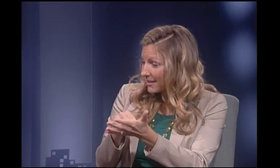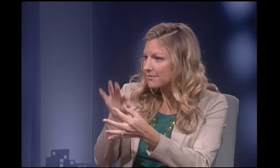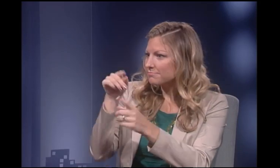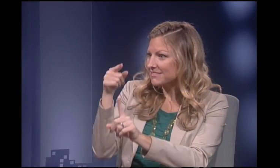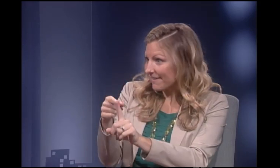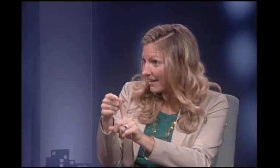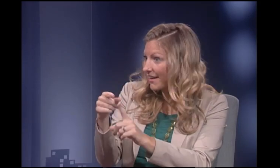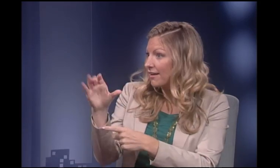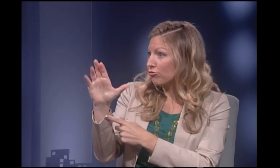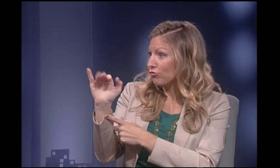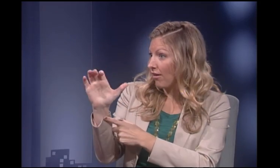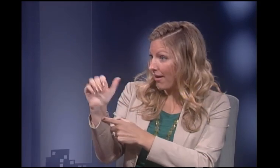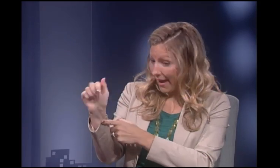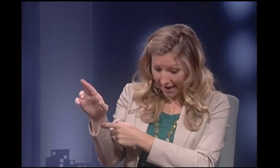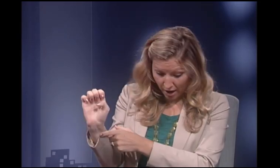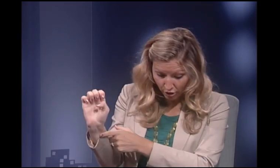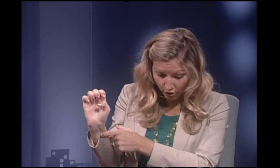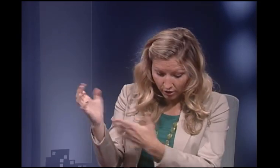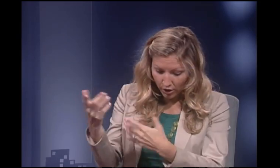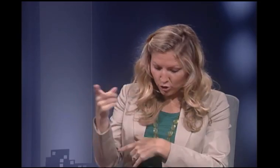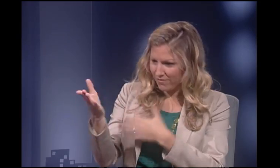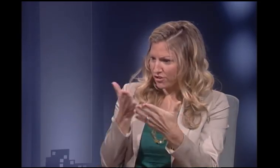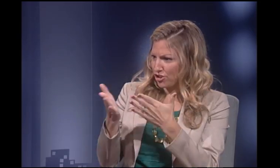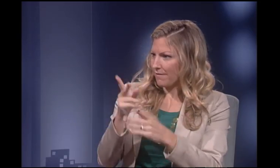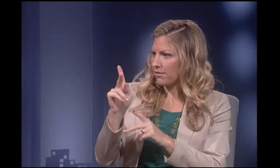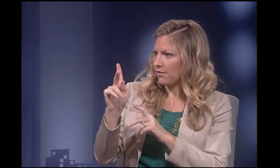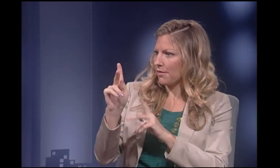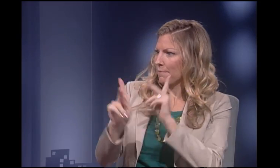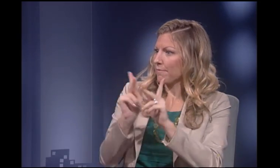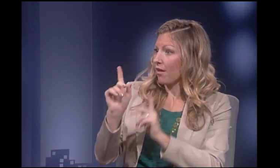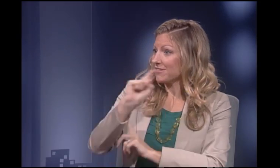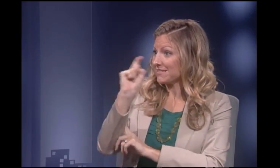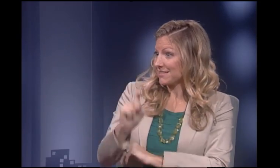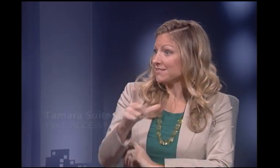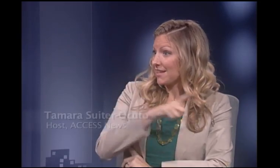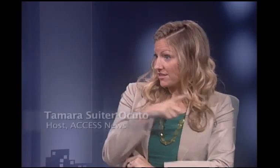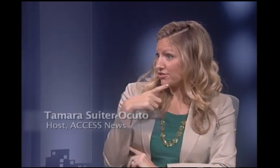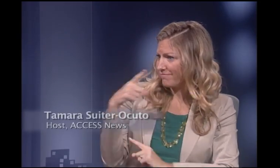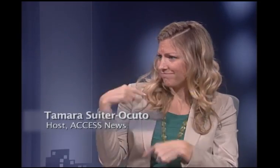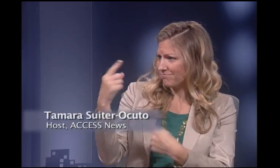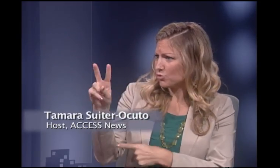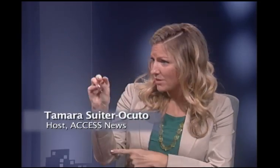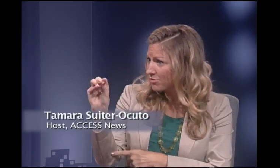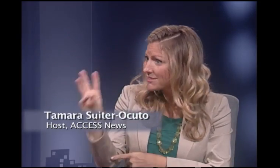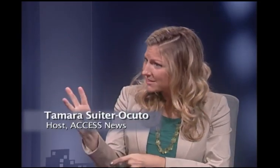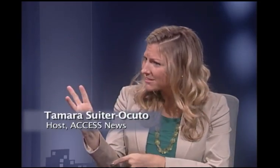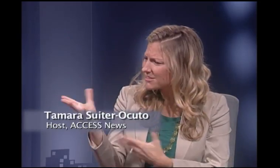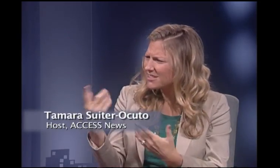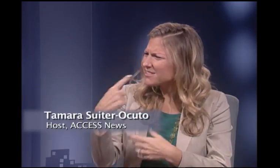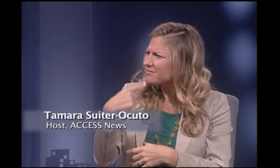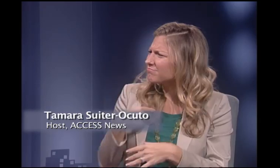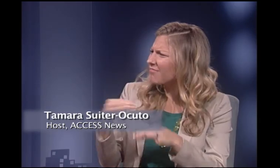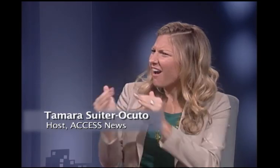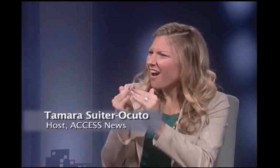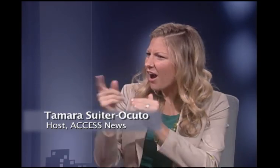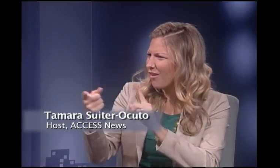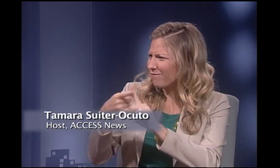You have a background in nursing, specifically critical care nursing. People of Texas-- you have been serving the people of Texas